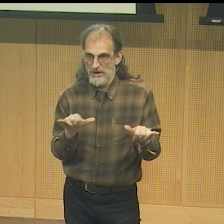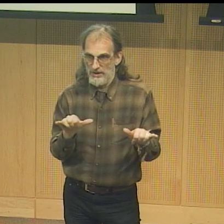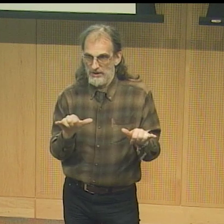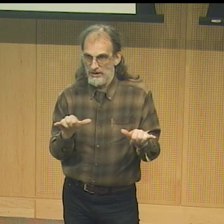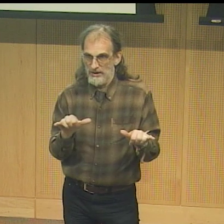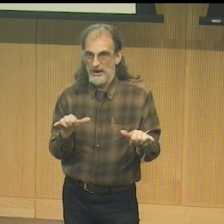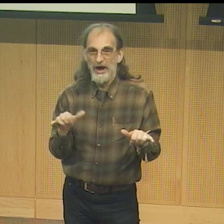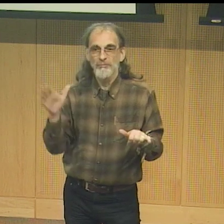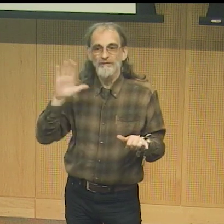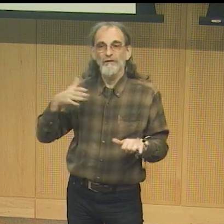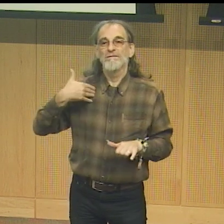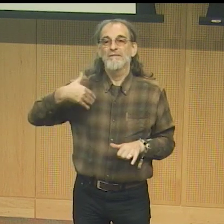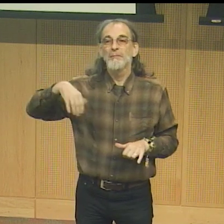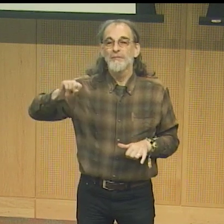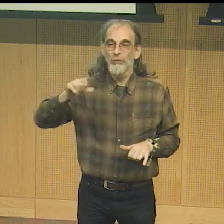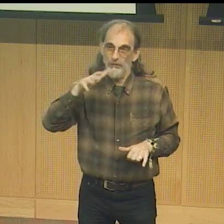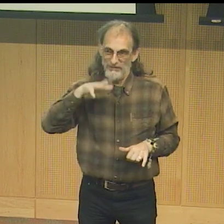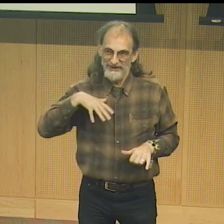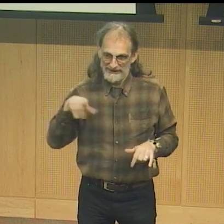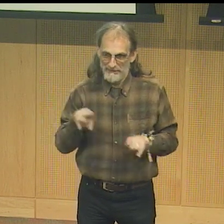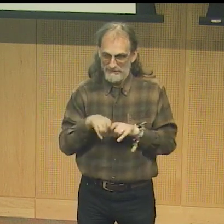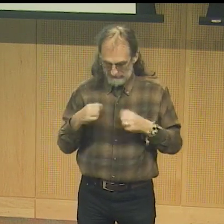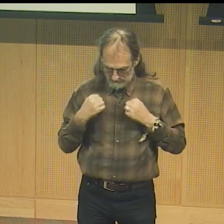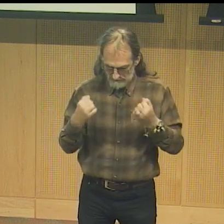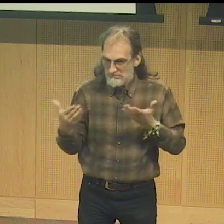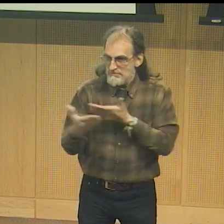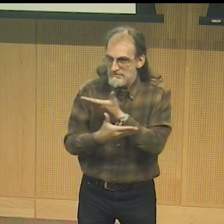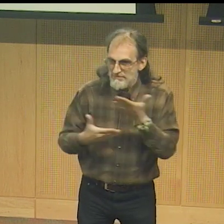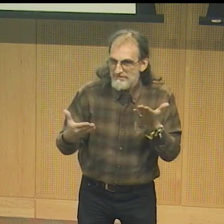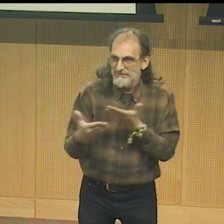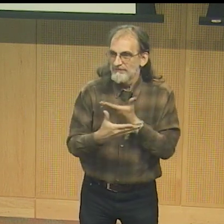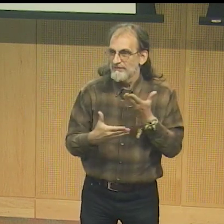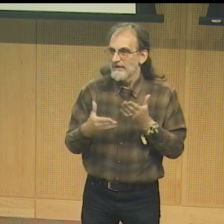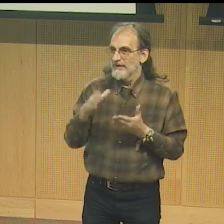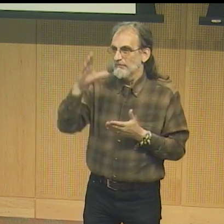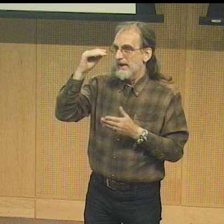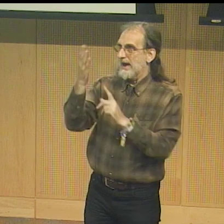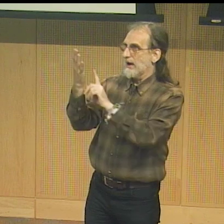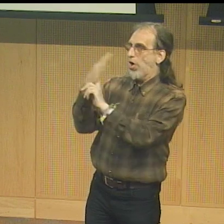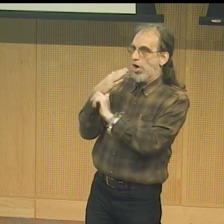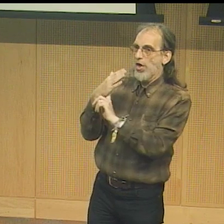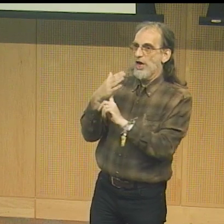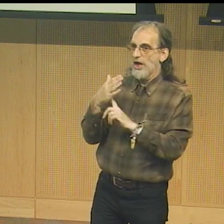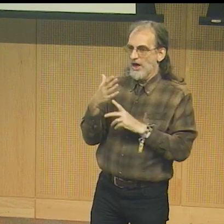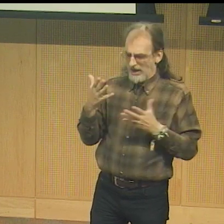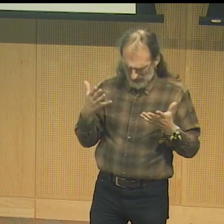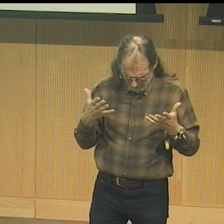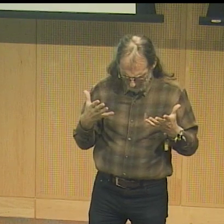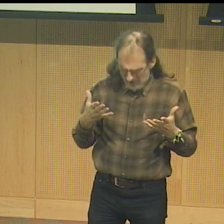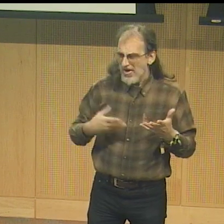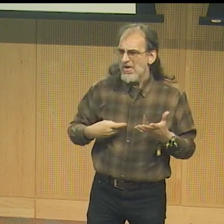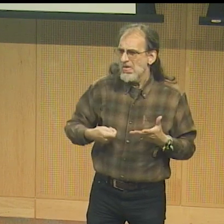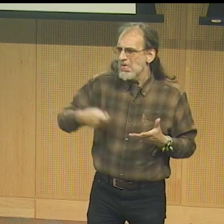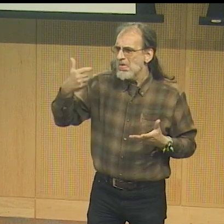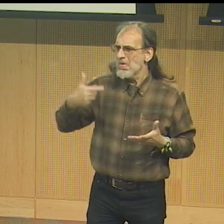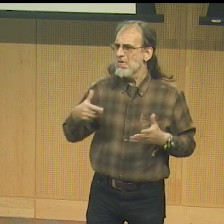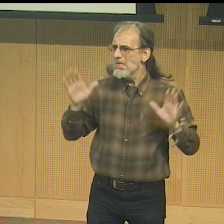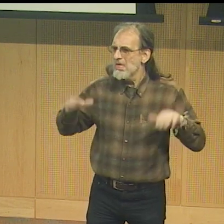Women have experienced the same process. They have been--they've experienced depression in the past, and instead of allowing that to define their